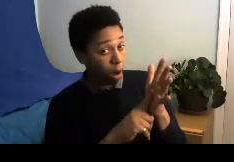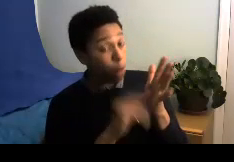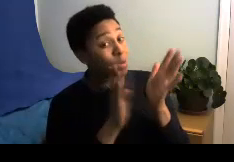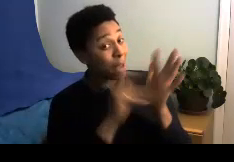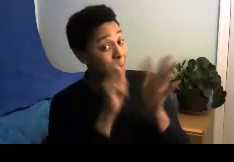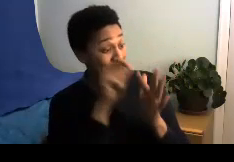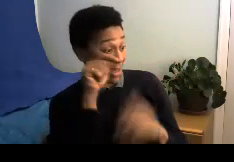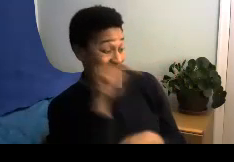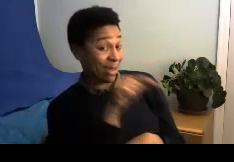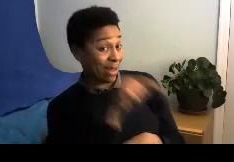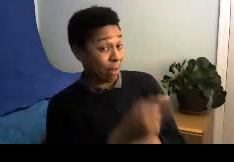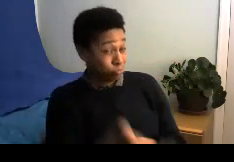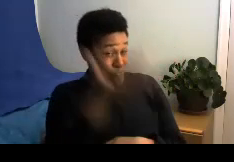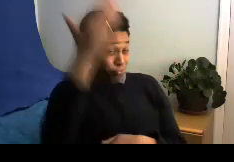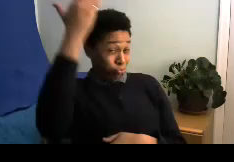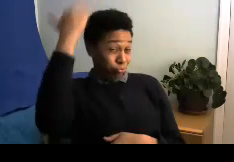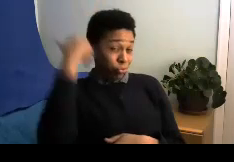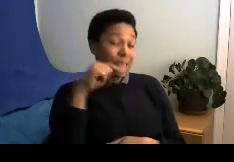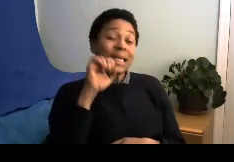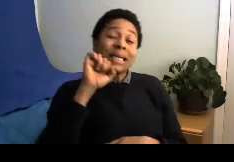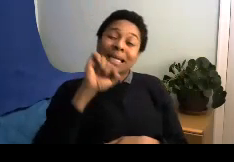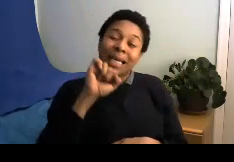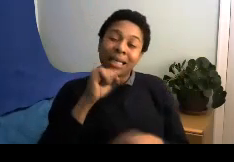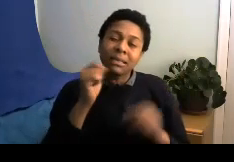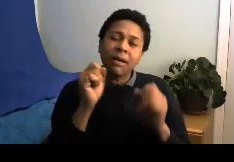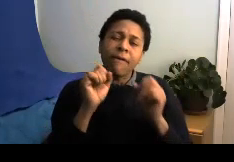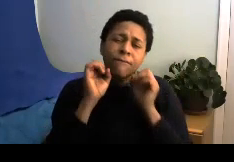and he gave his famous rivers of blood speech in Birmingham,